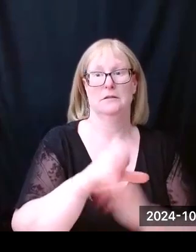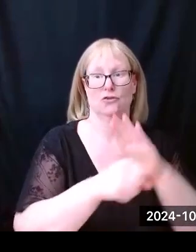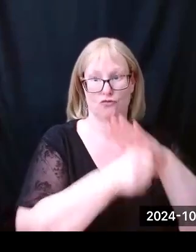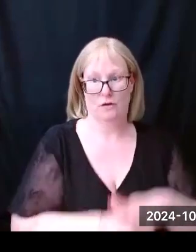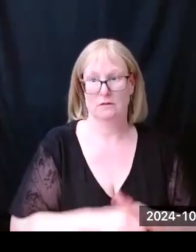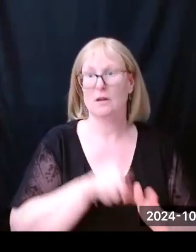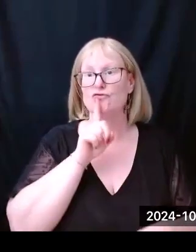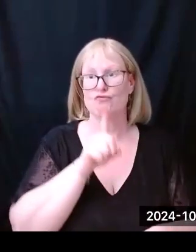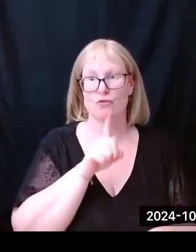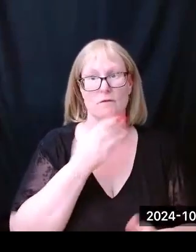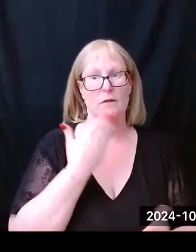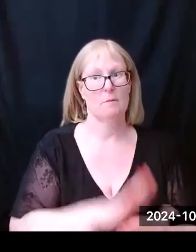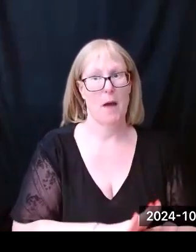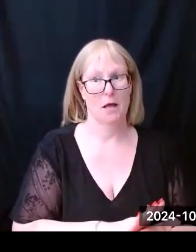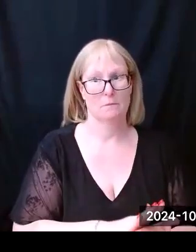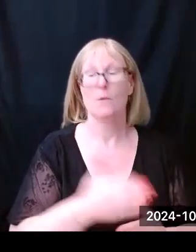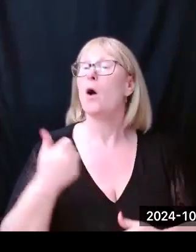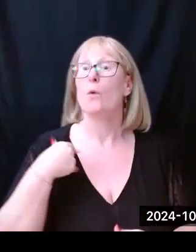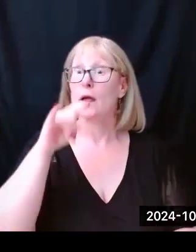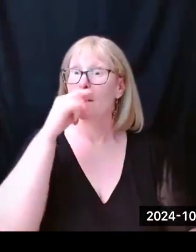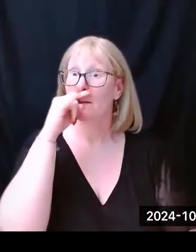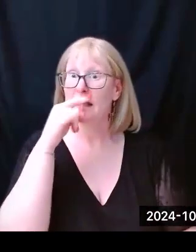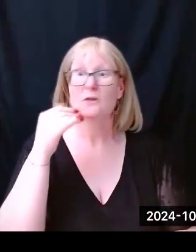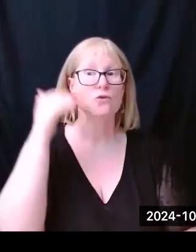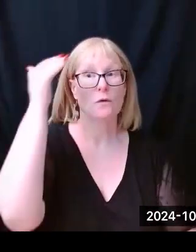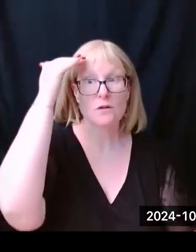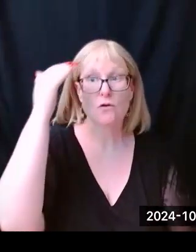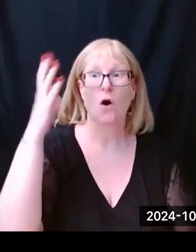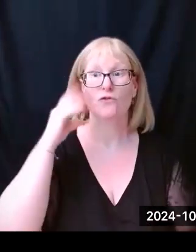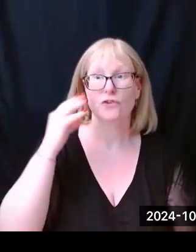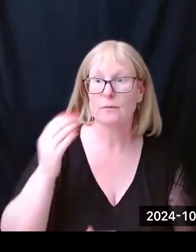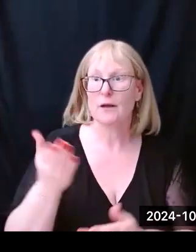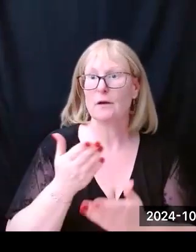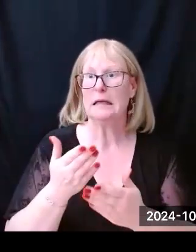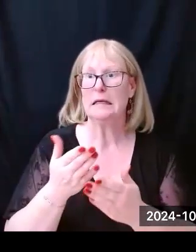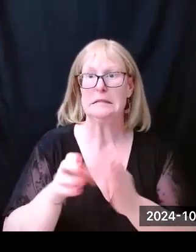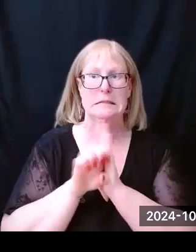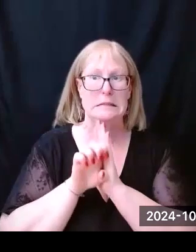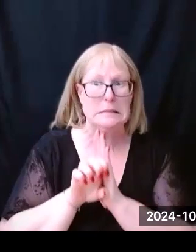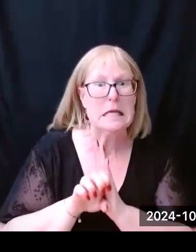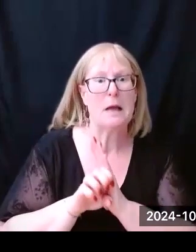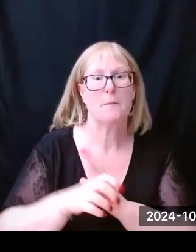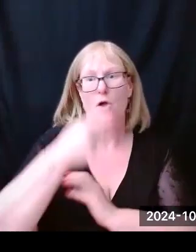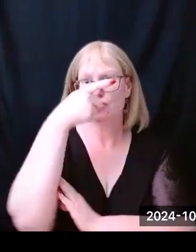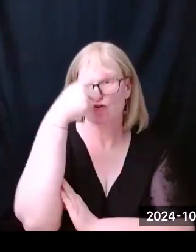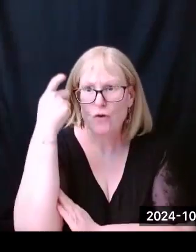When we have kids or adults experience things like trauma at home or neglect